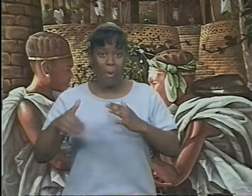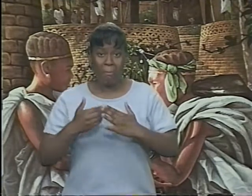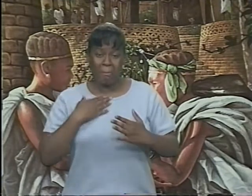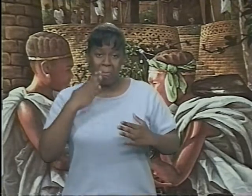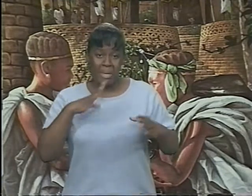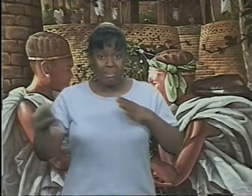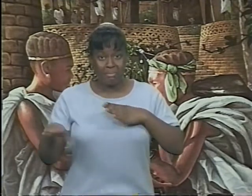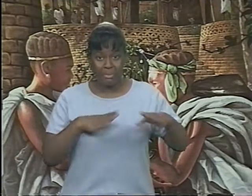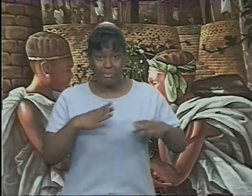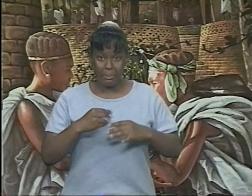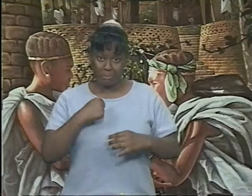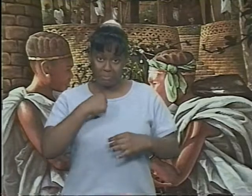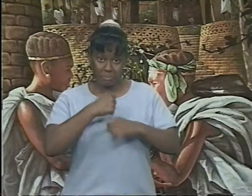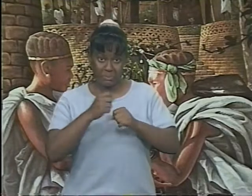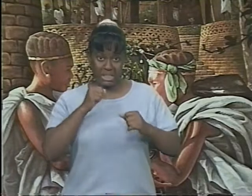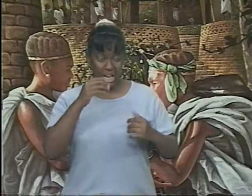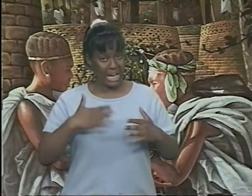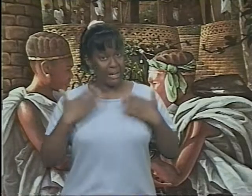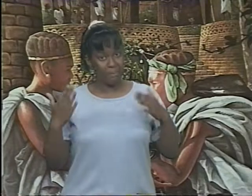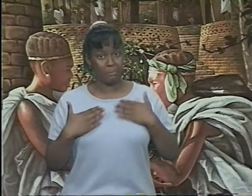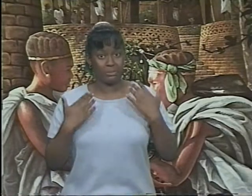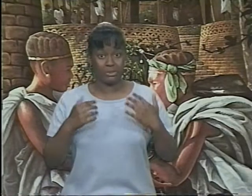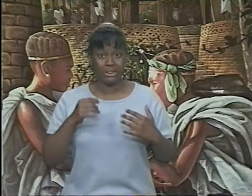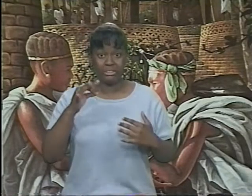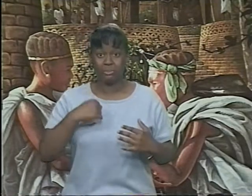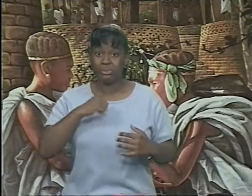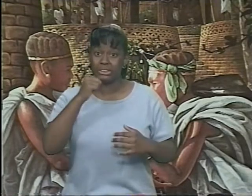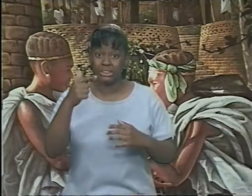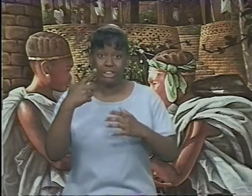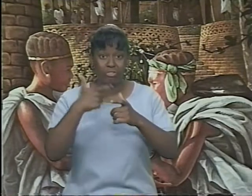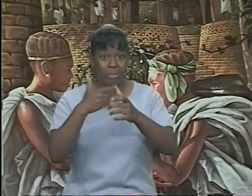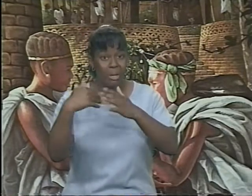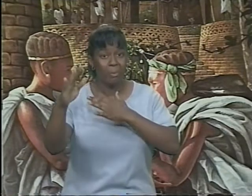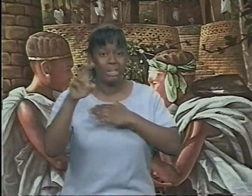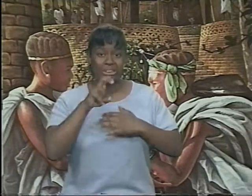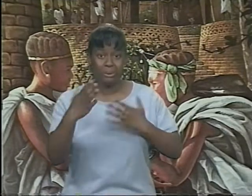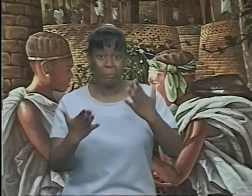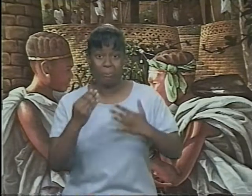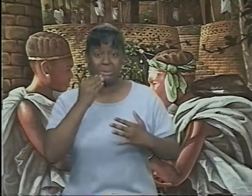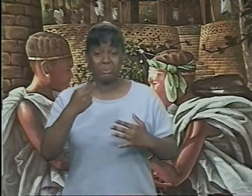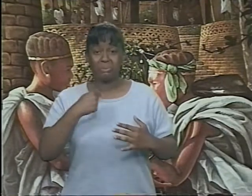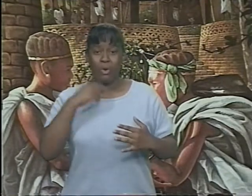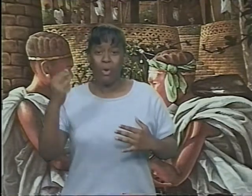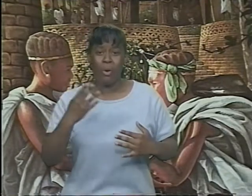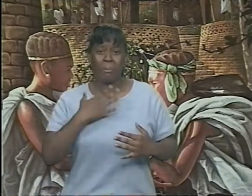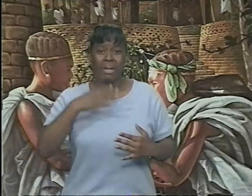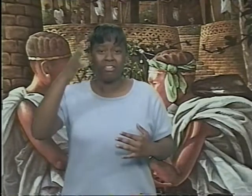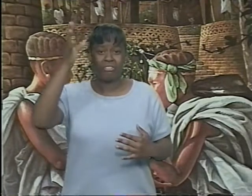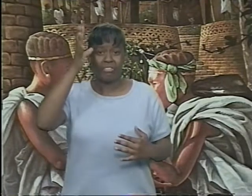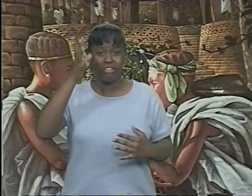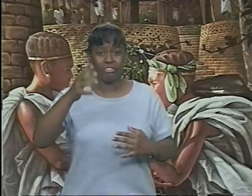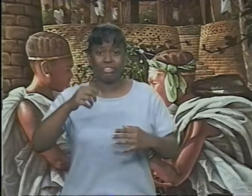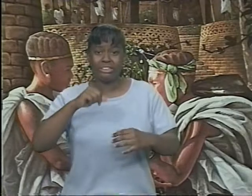Oh, please, Father, do not let her go!" she cried hysterically. "There's a great monster there, a snake with five heads!